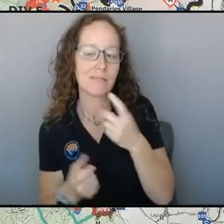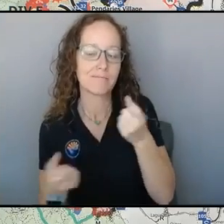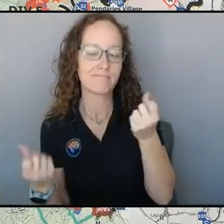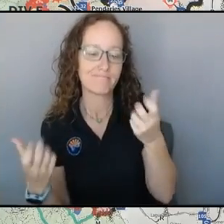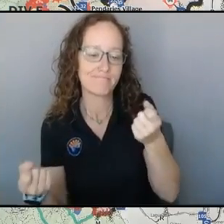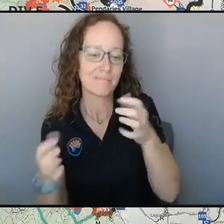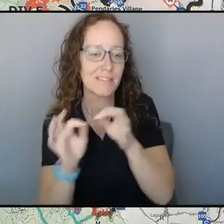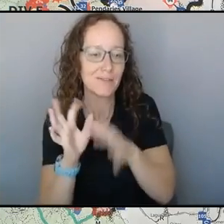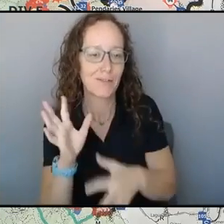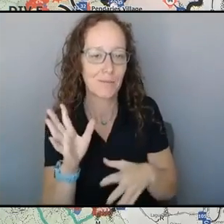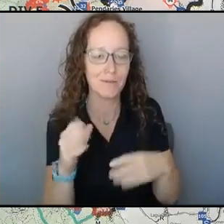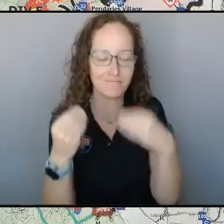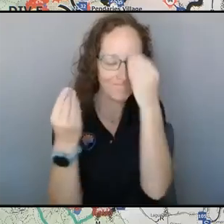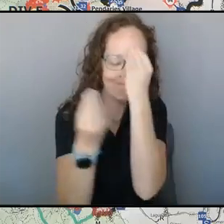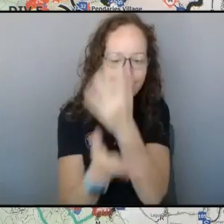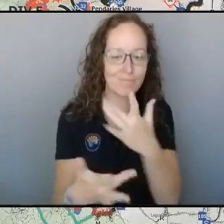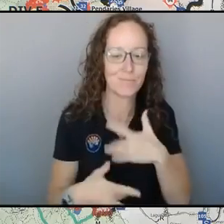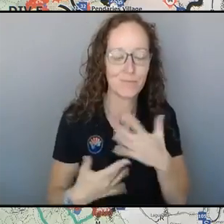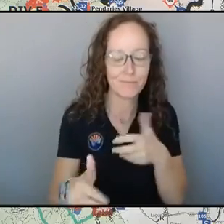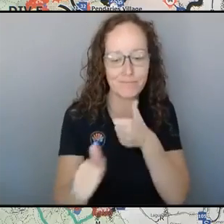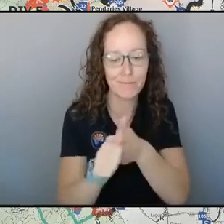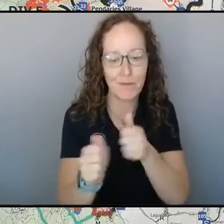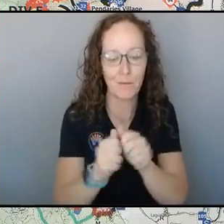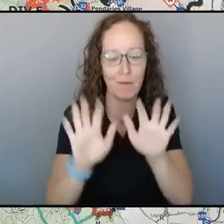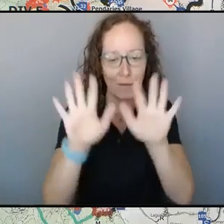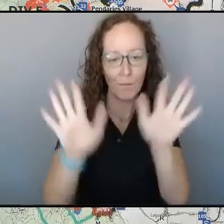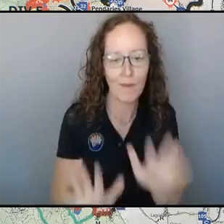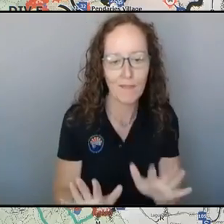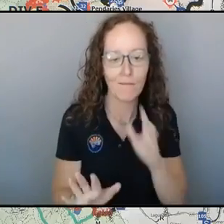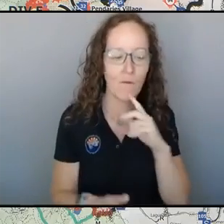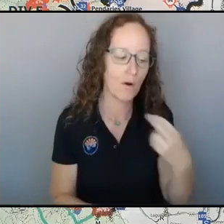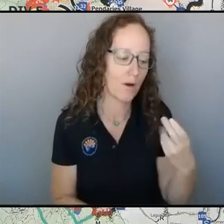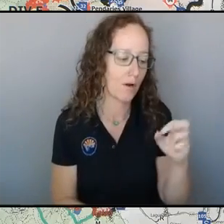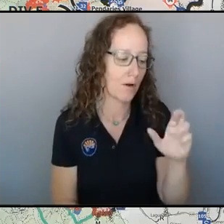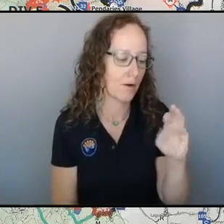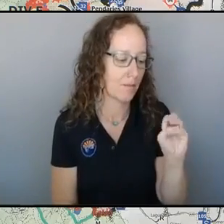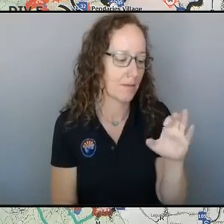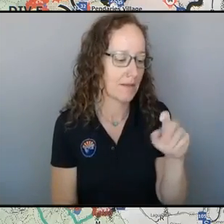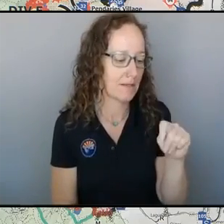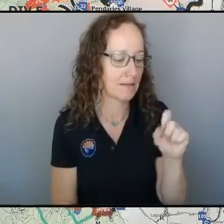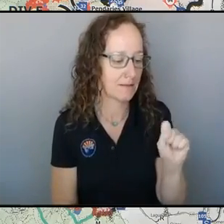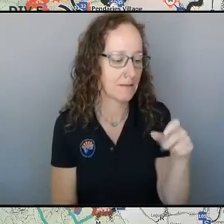Peak and Calf Canyon Fires for Monday, May 16th. So, we'll